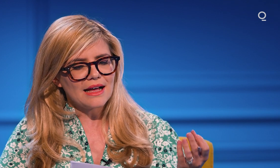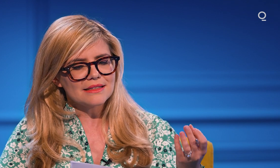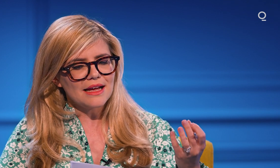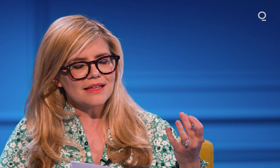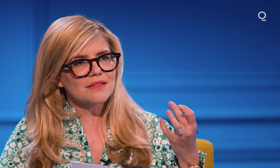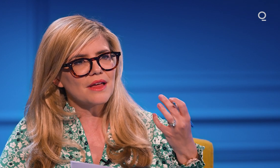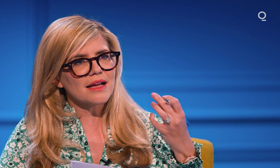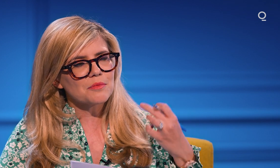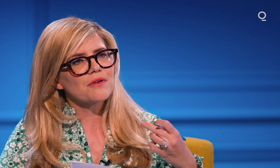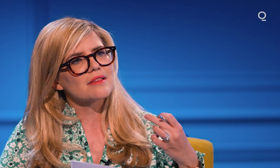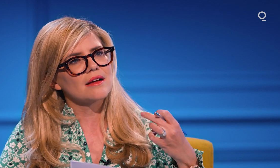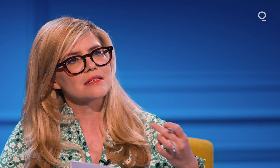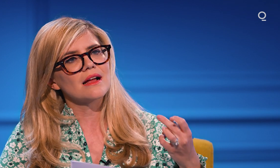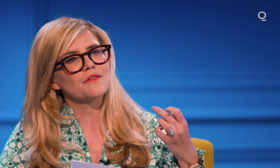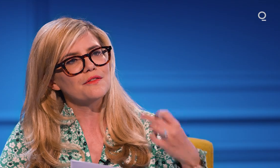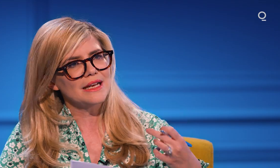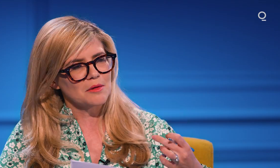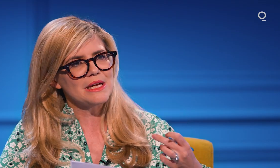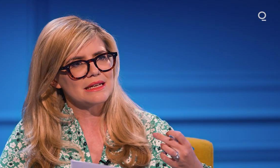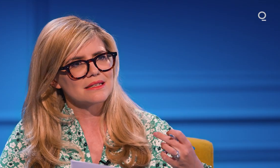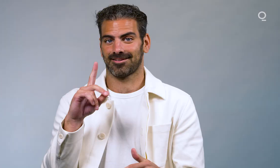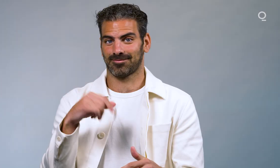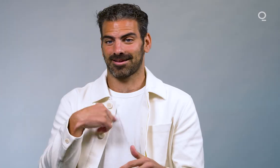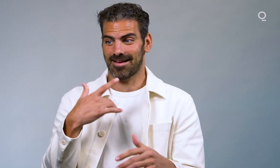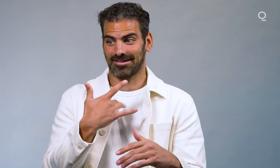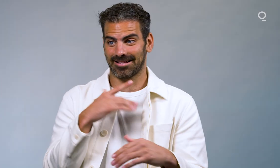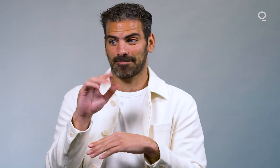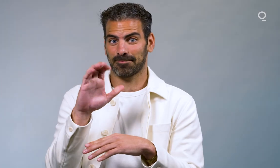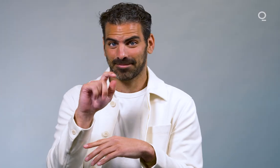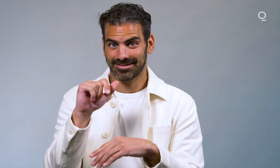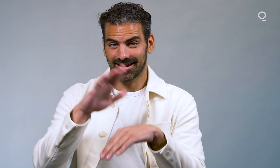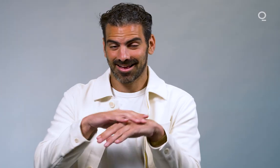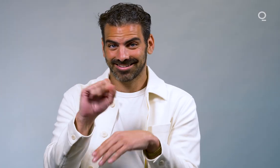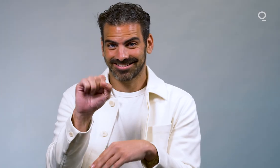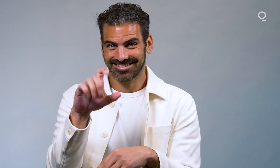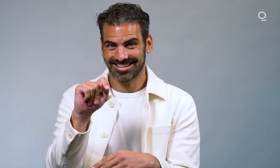And it's that experience I understand of feeling the beat. Well, I mean, personally, do I feel,